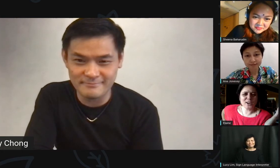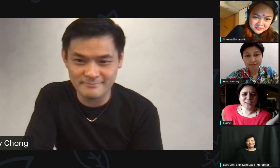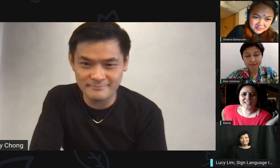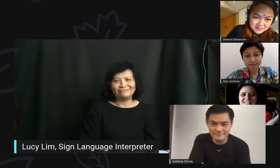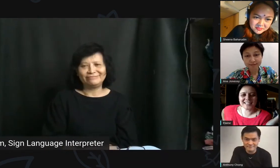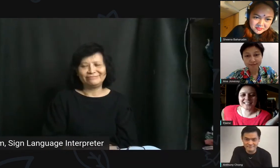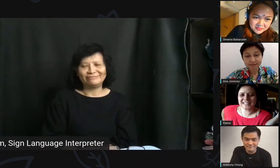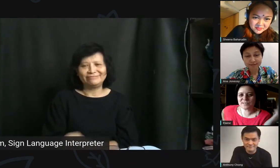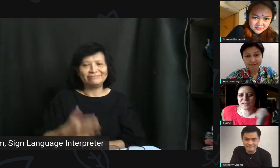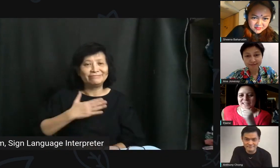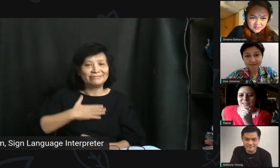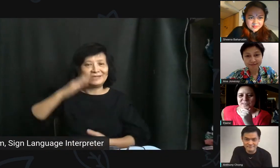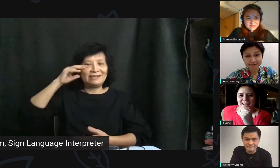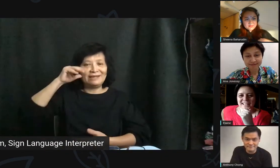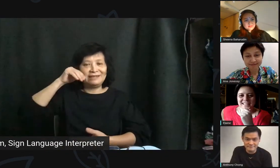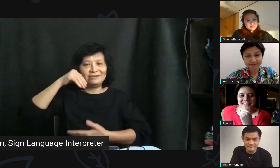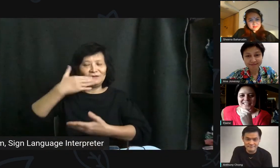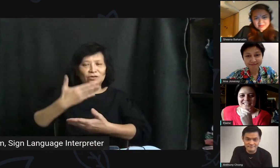Madonna suddenly springs to mind.